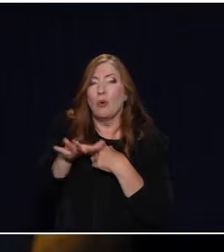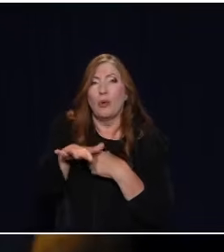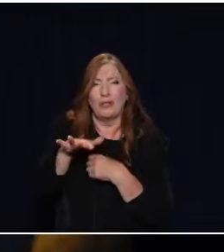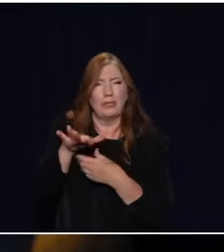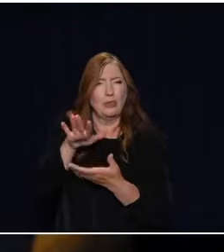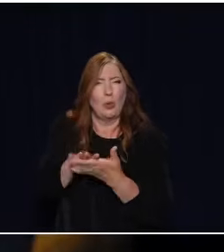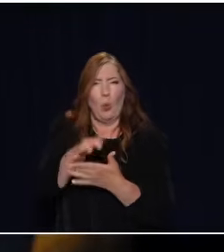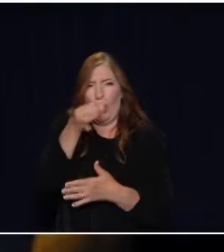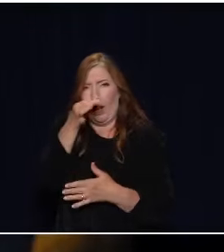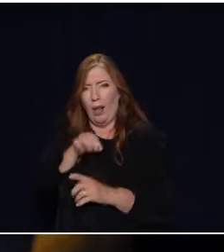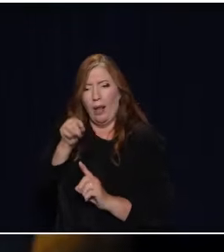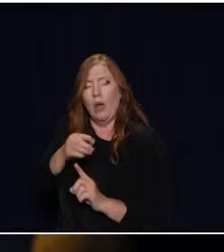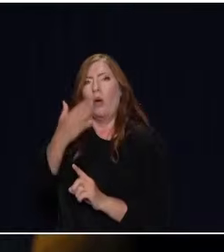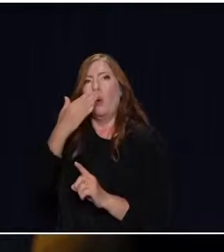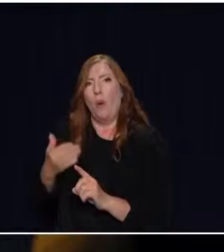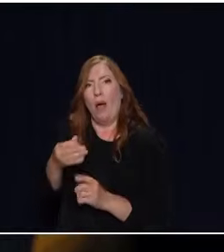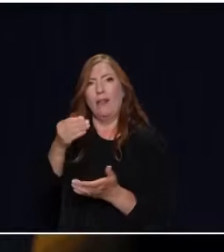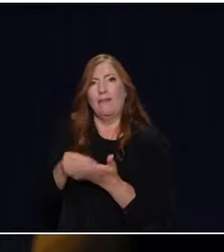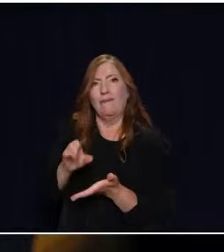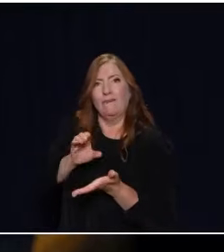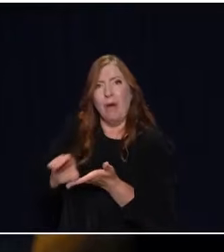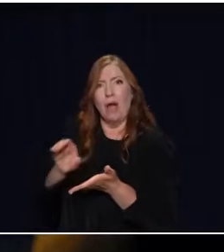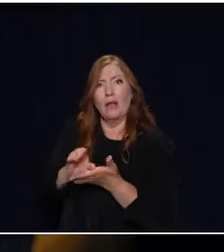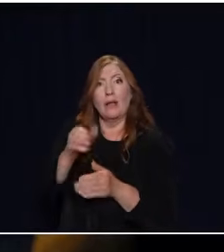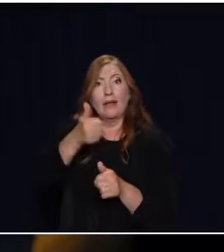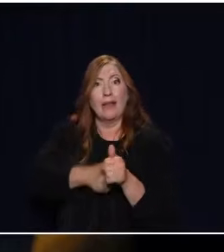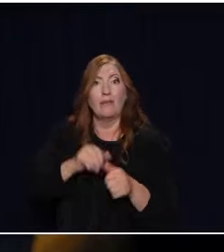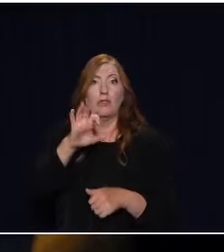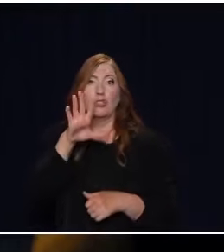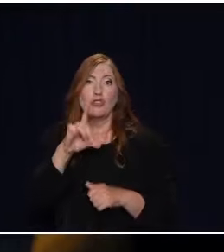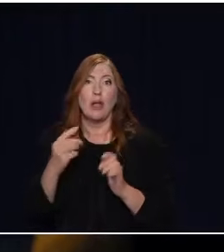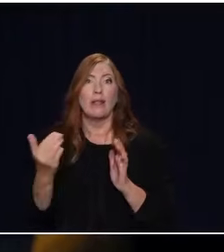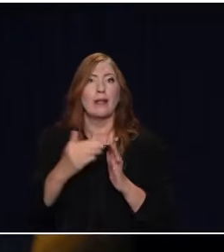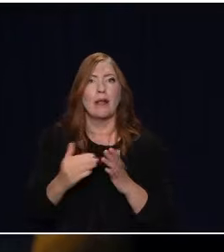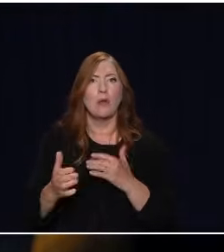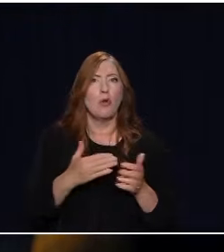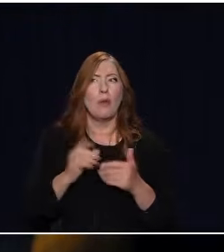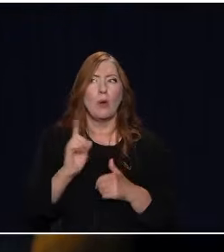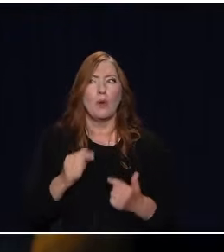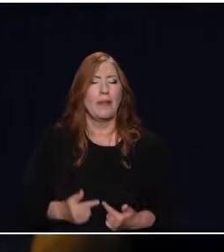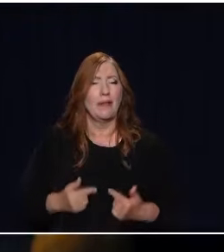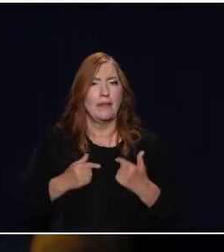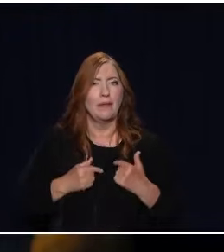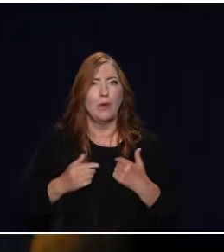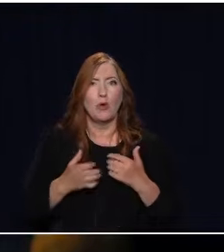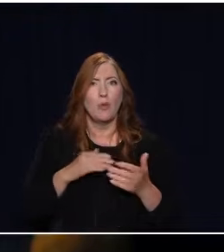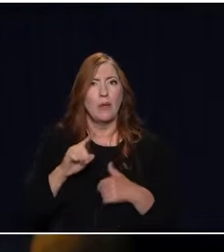WHILE ALSO ENSURING THAT THE LOCAL NEIGHBORHOOD SCHOOL IS